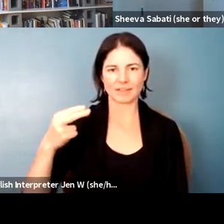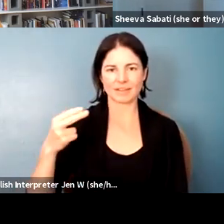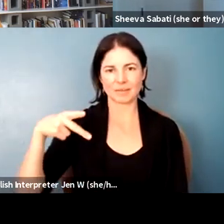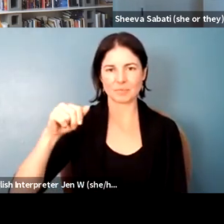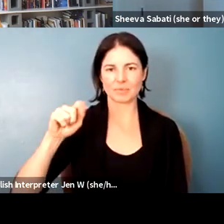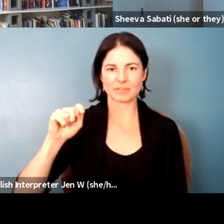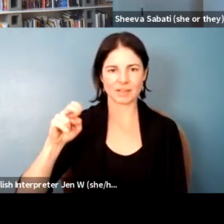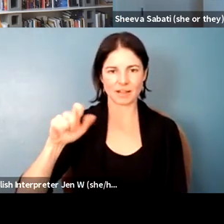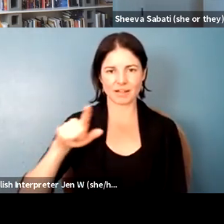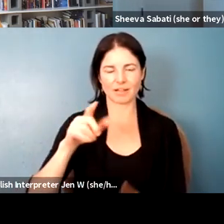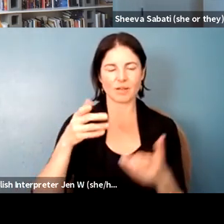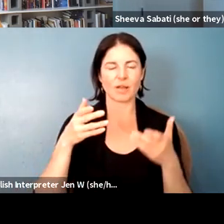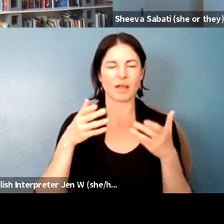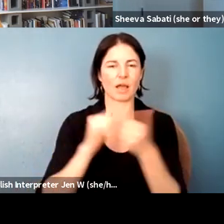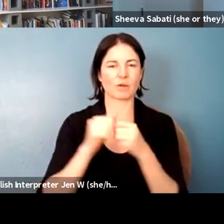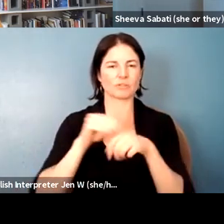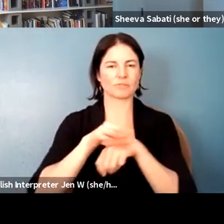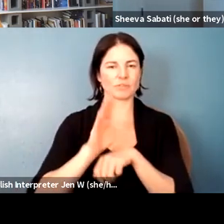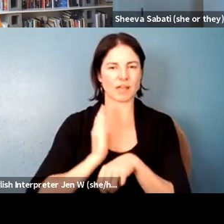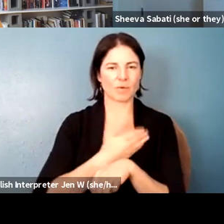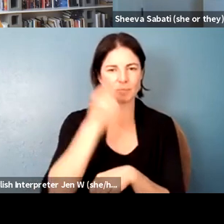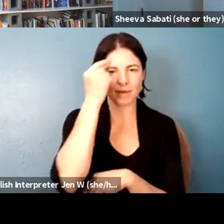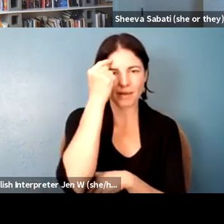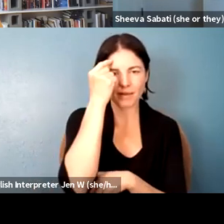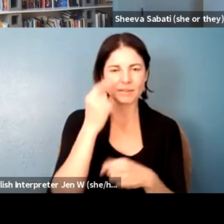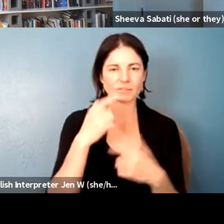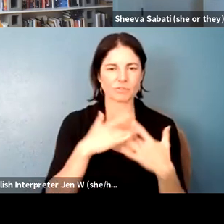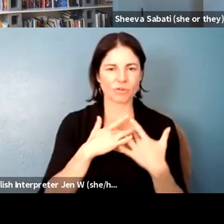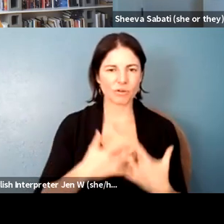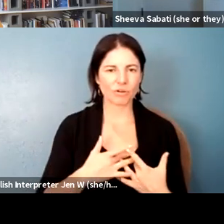shaped our minds, and our hearts and our work and our walk in